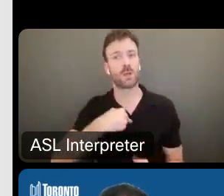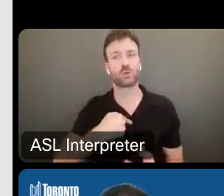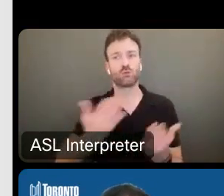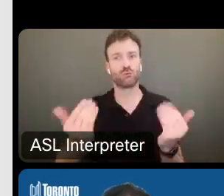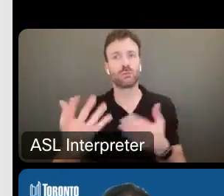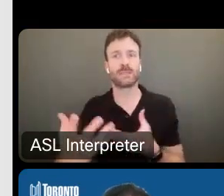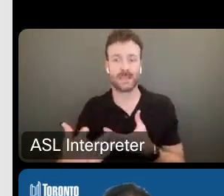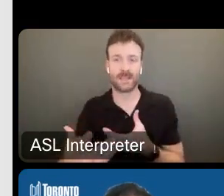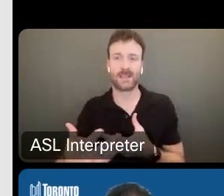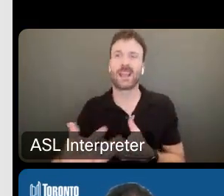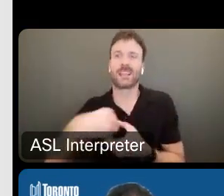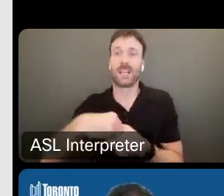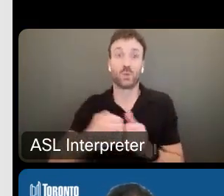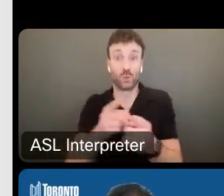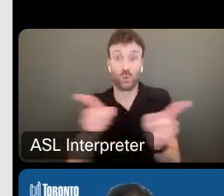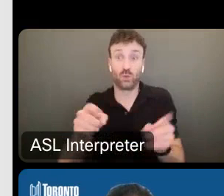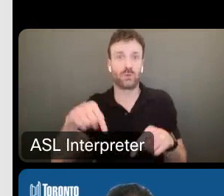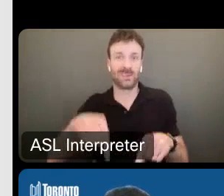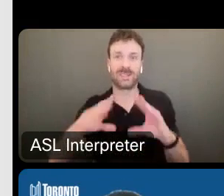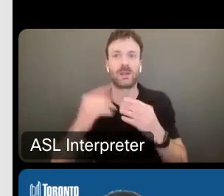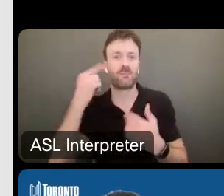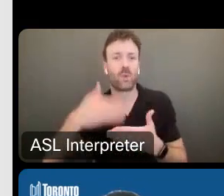call in terms of those next steps going forward.